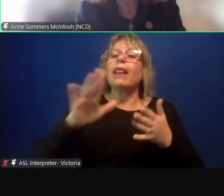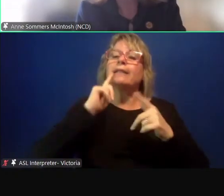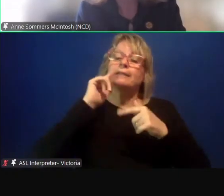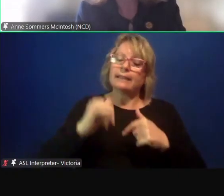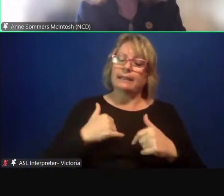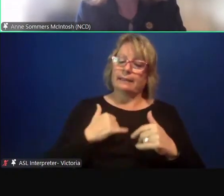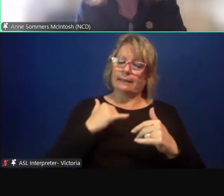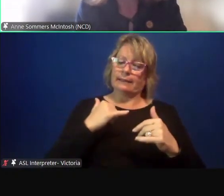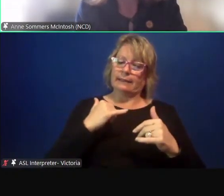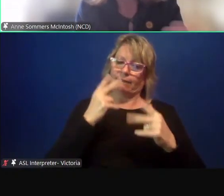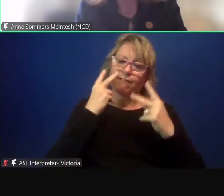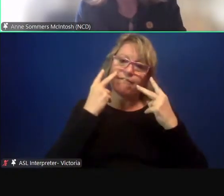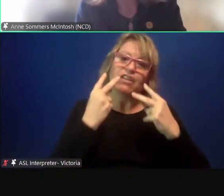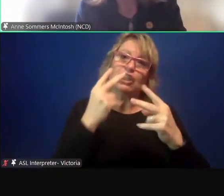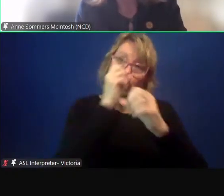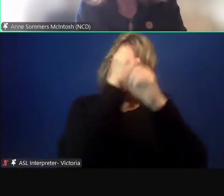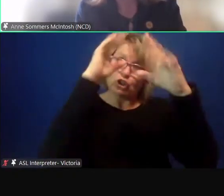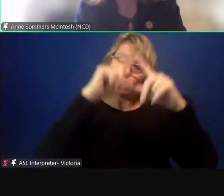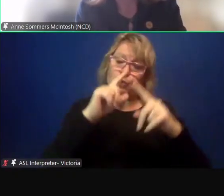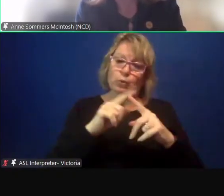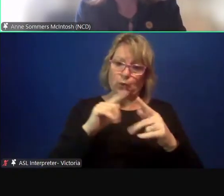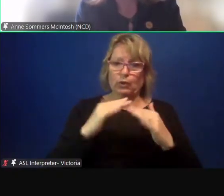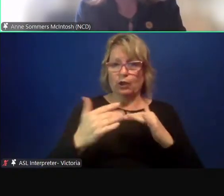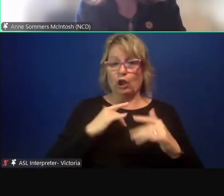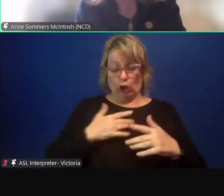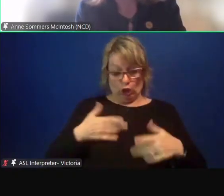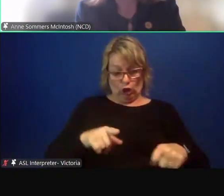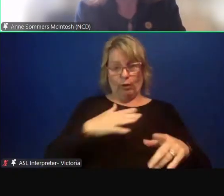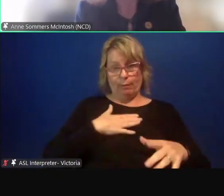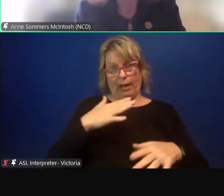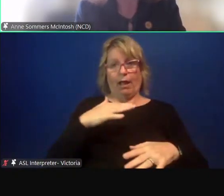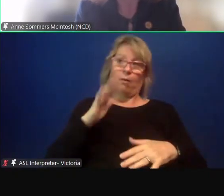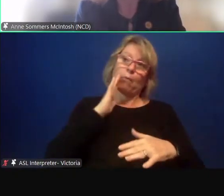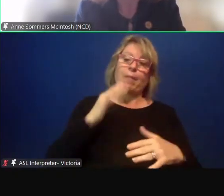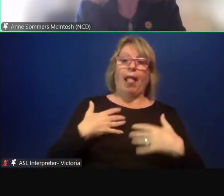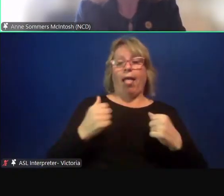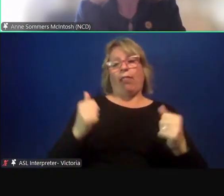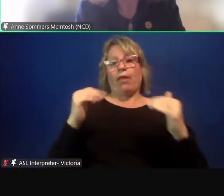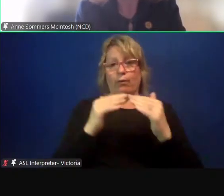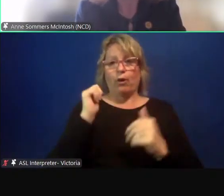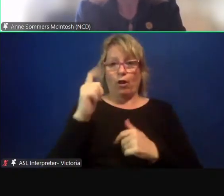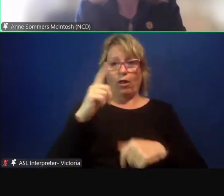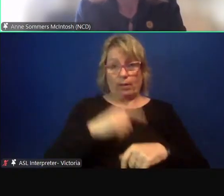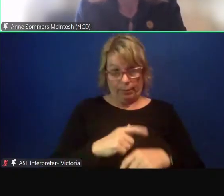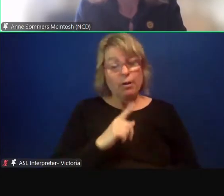announced, during my tenure, is gonna be all health equity all the time, and it really was.